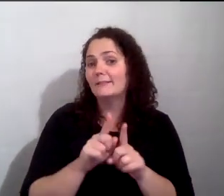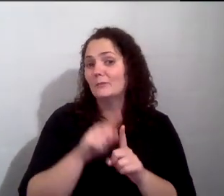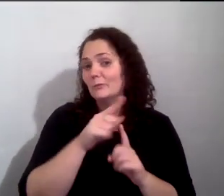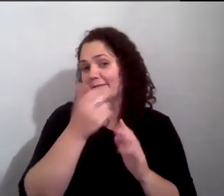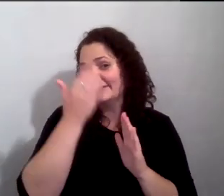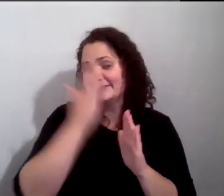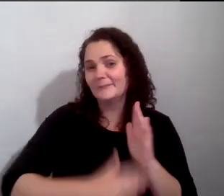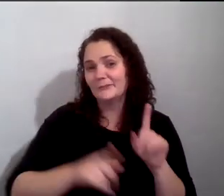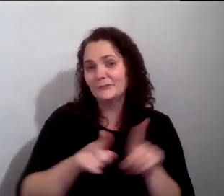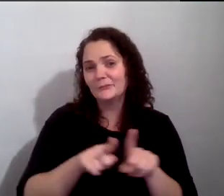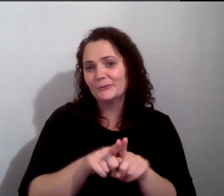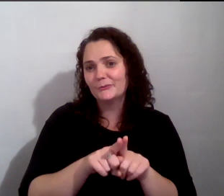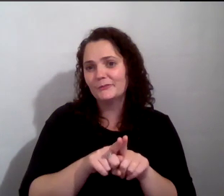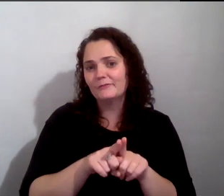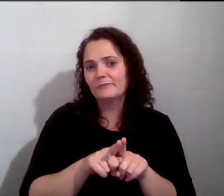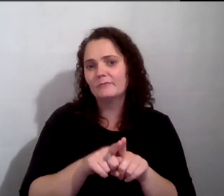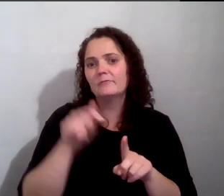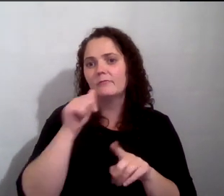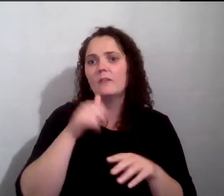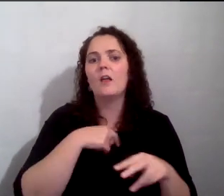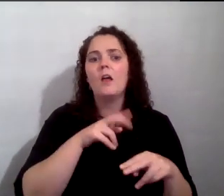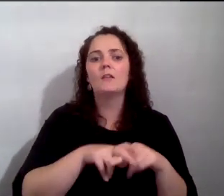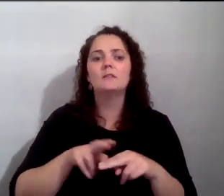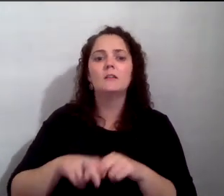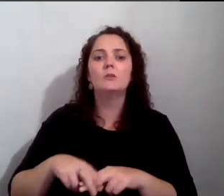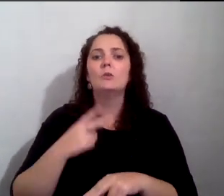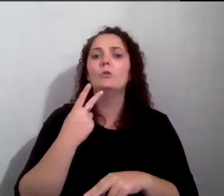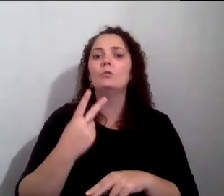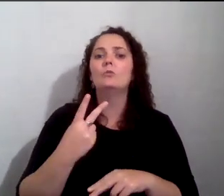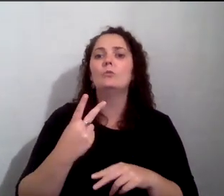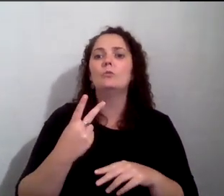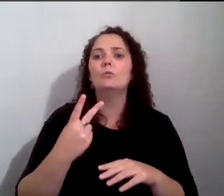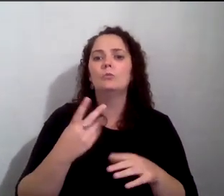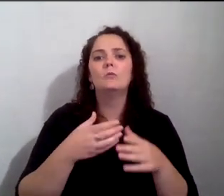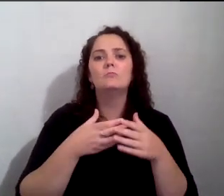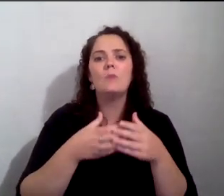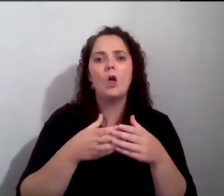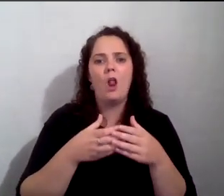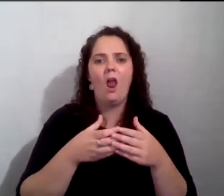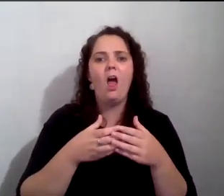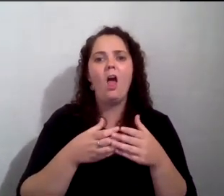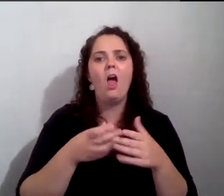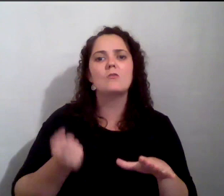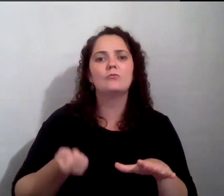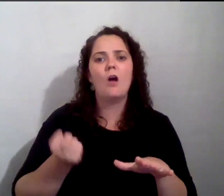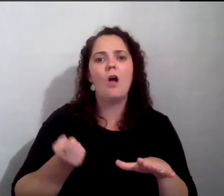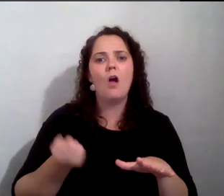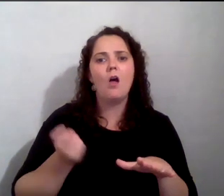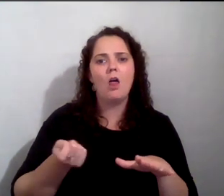and Angela, you were a part of this experience as well by sitting in on two murder trials at the Supreme Court of Queensland and making two